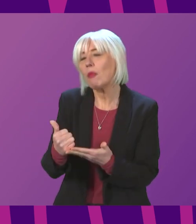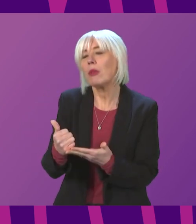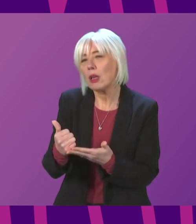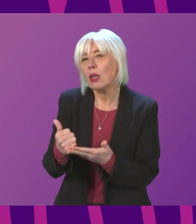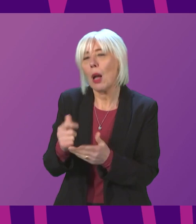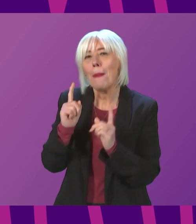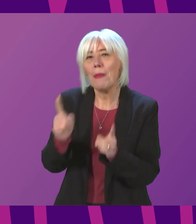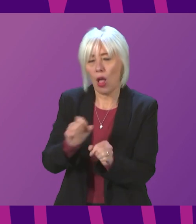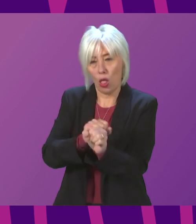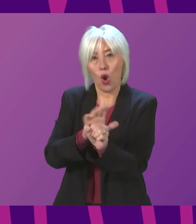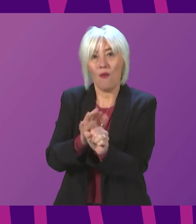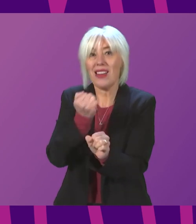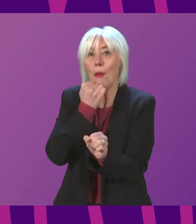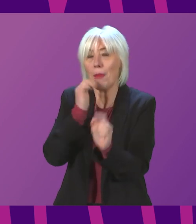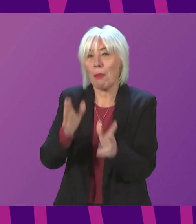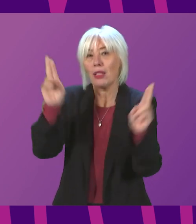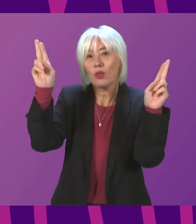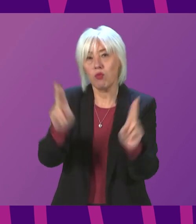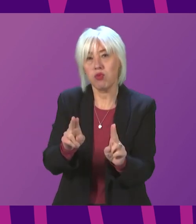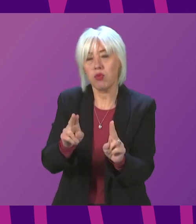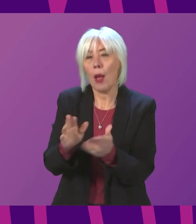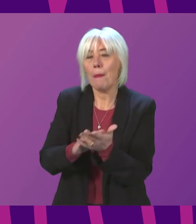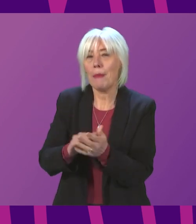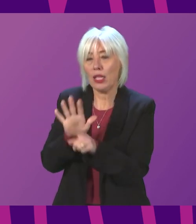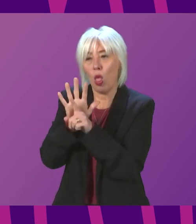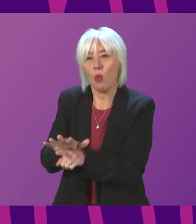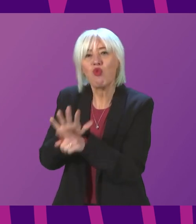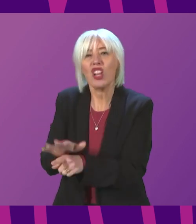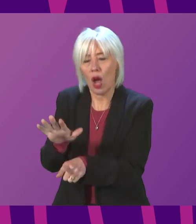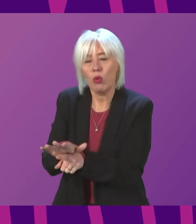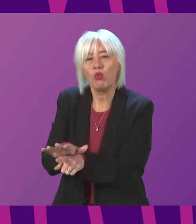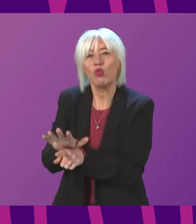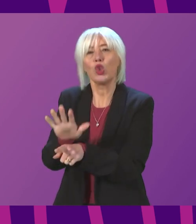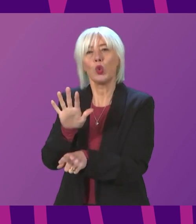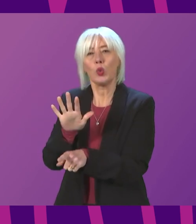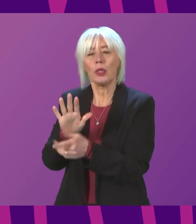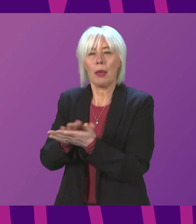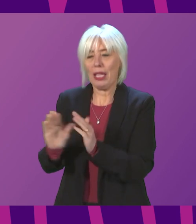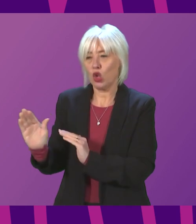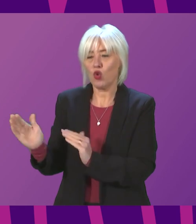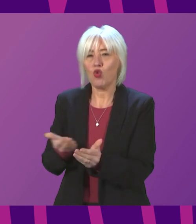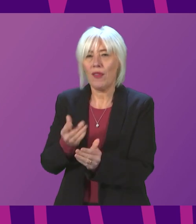get Covid rates down in order to reduce that pressure overall and to allow services to